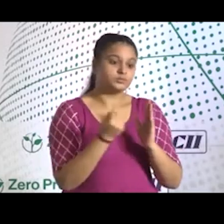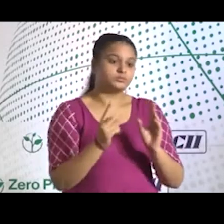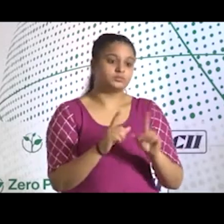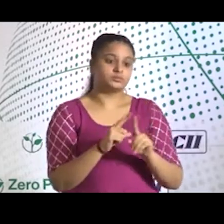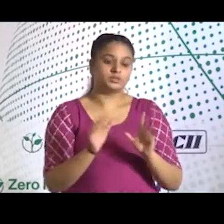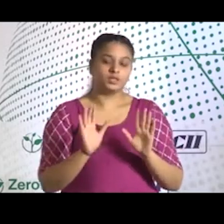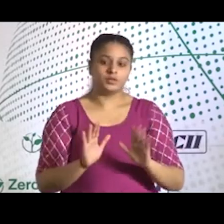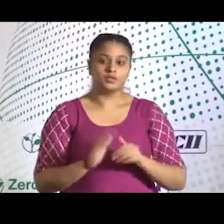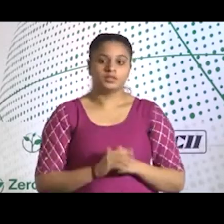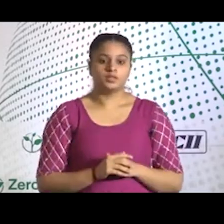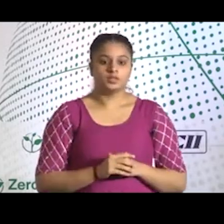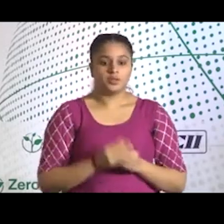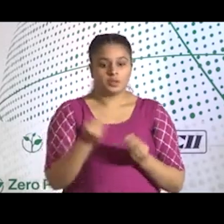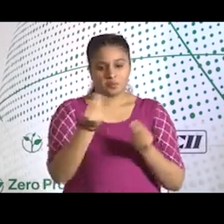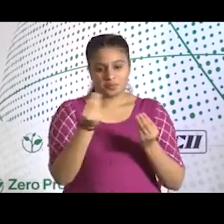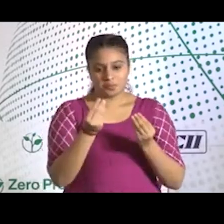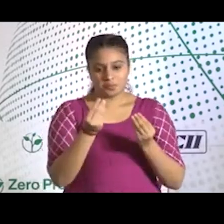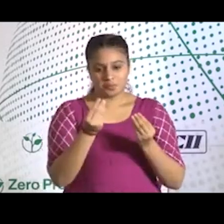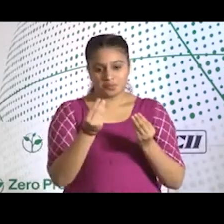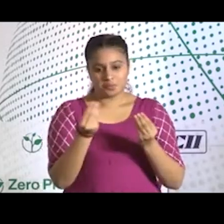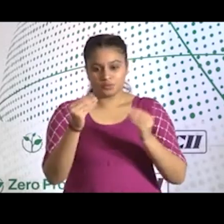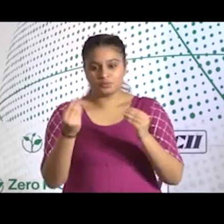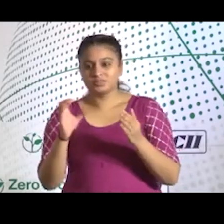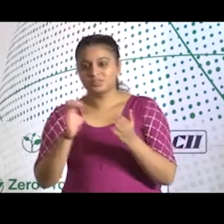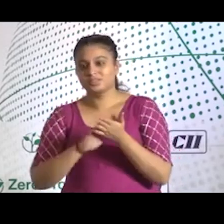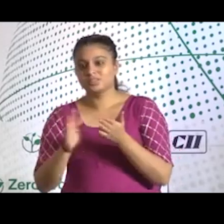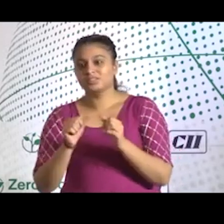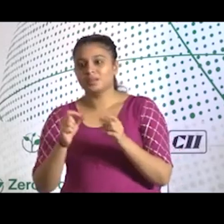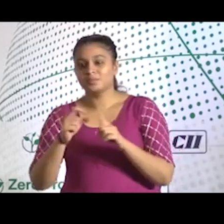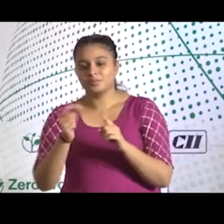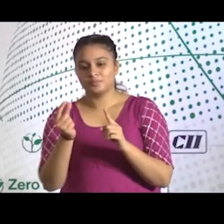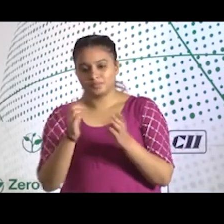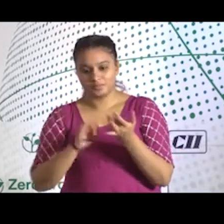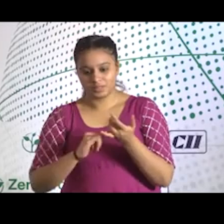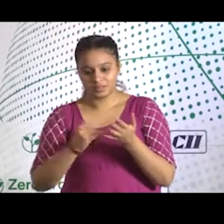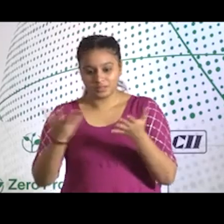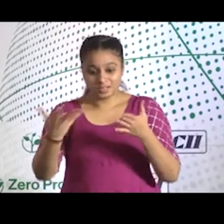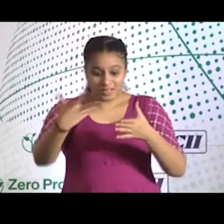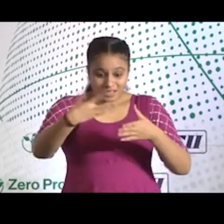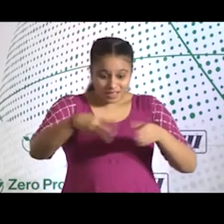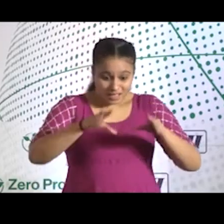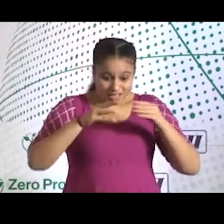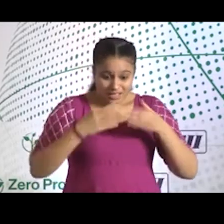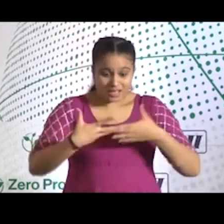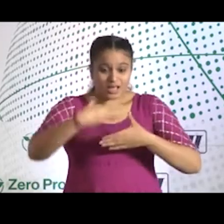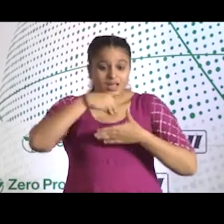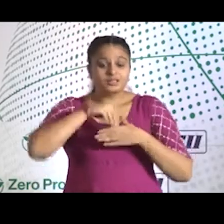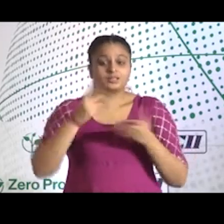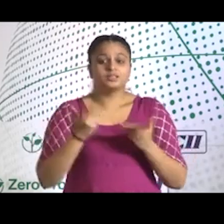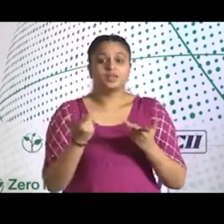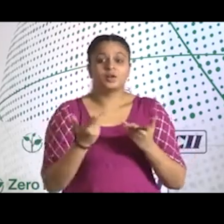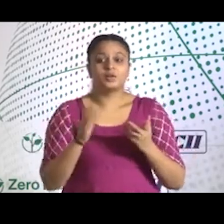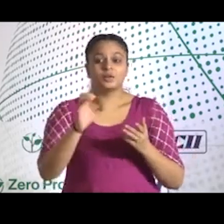because most of them come from the campus, the college. And then how do it adopt the program called Campus to corporate